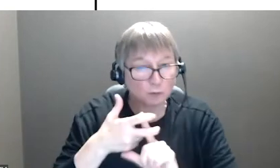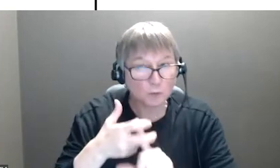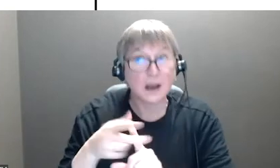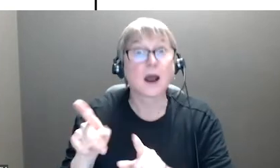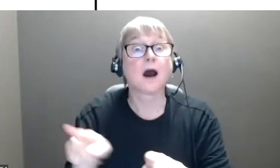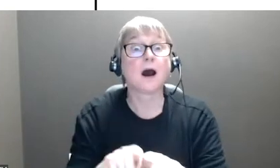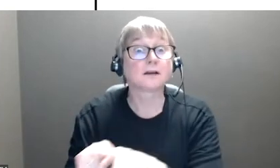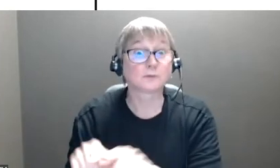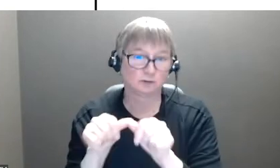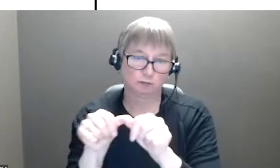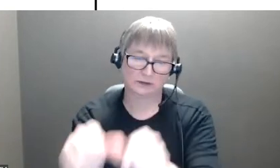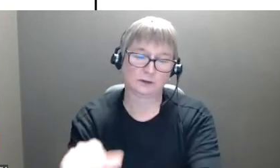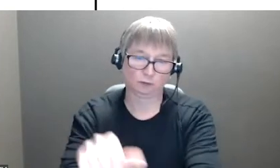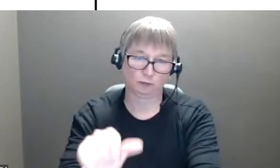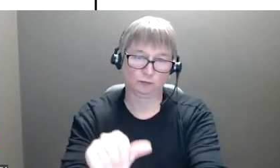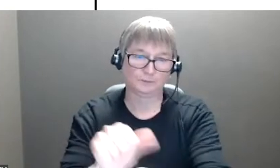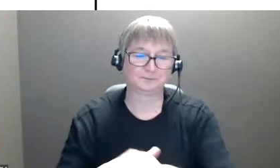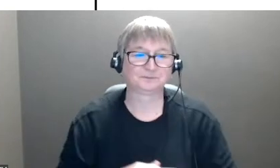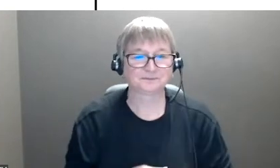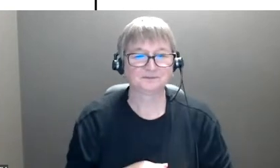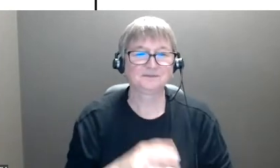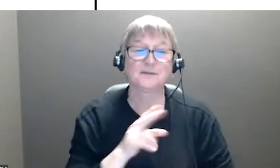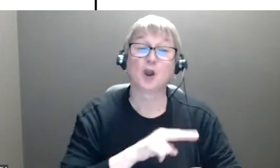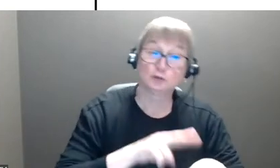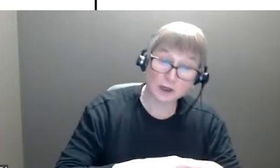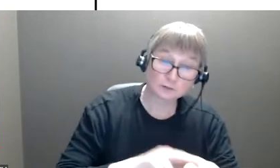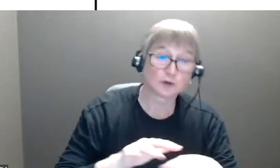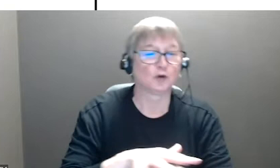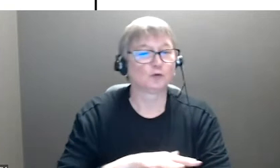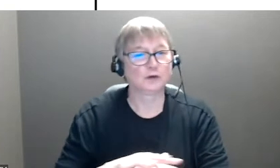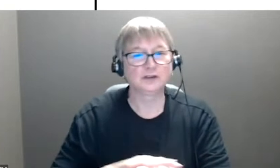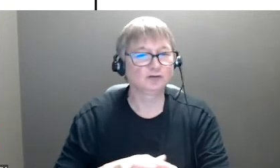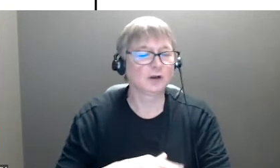projects are delivered through contribution agreements with third-party service providers.